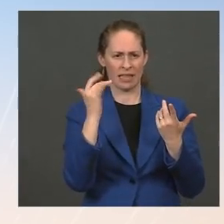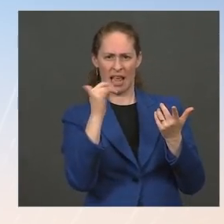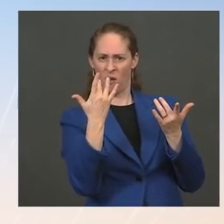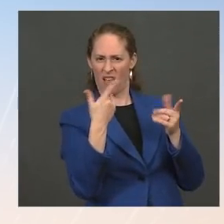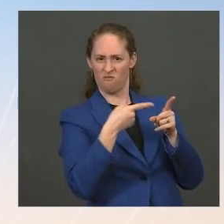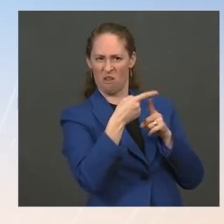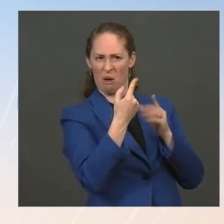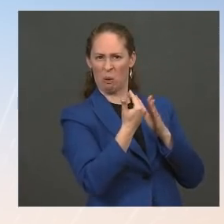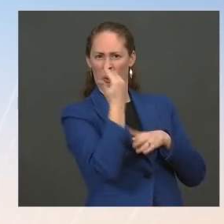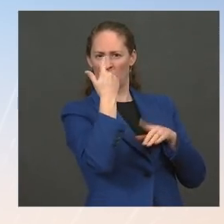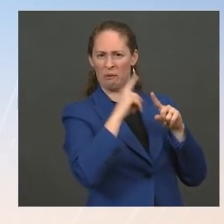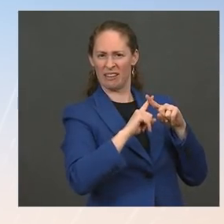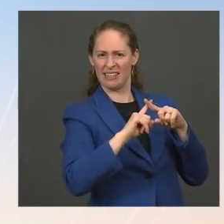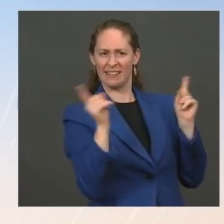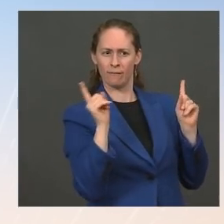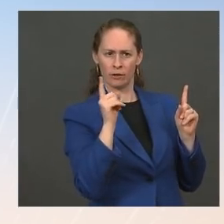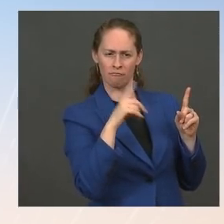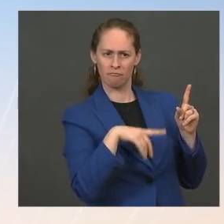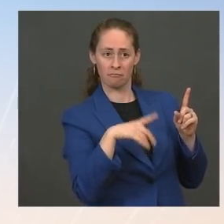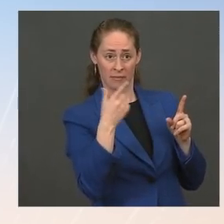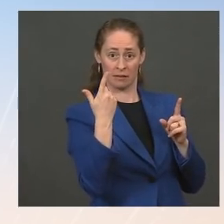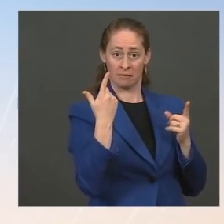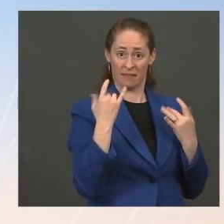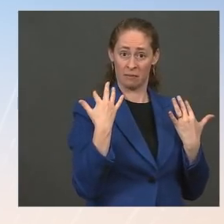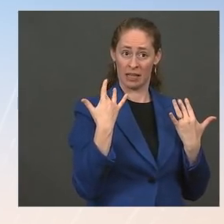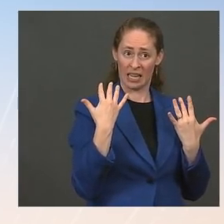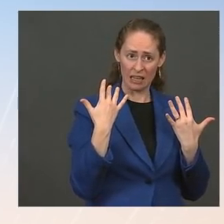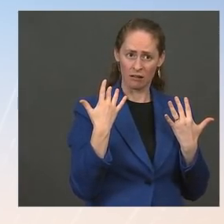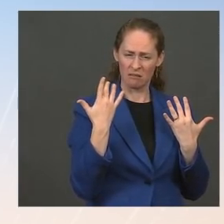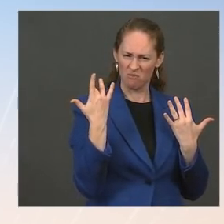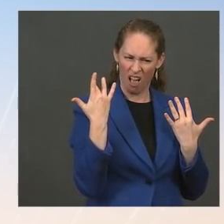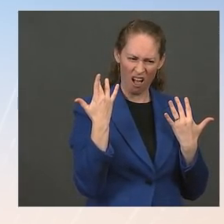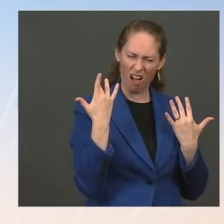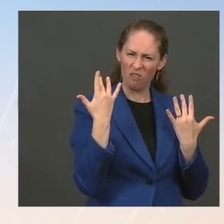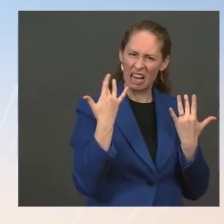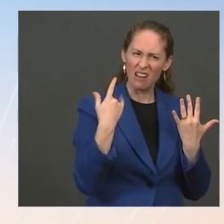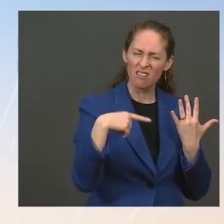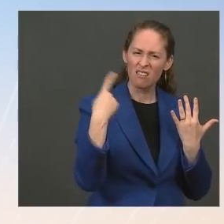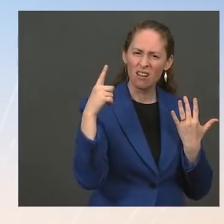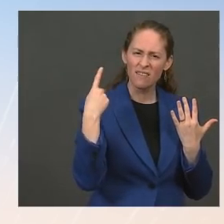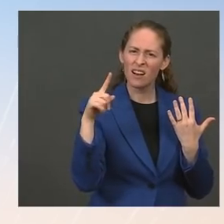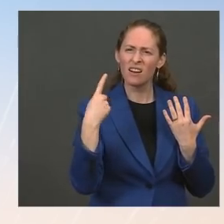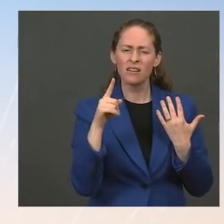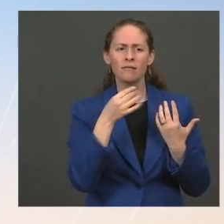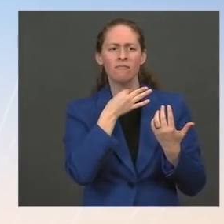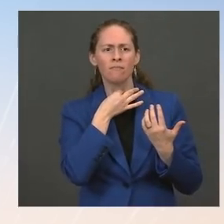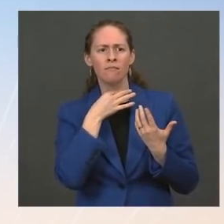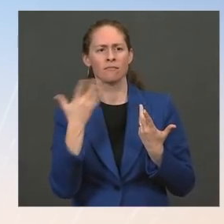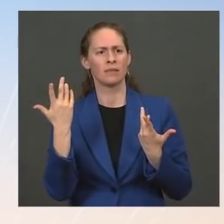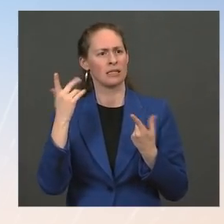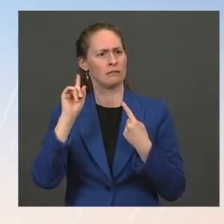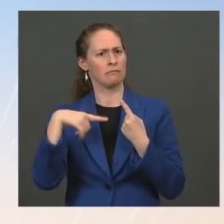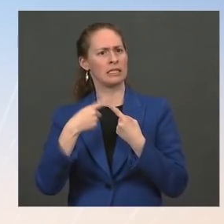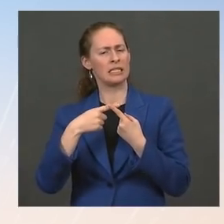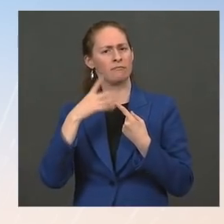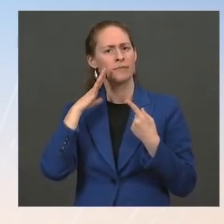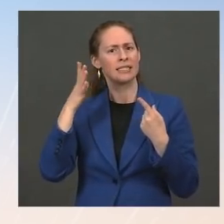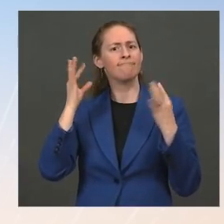Is the President confident in that timeline? Is he all right with that? Or would he like the scientists to speed up? And then, lastly, on boosters --